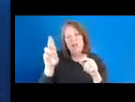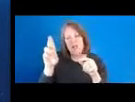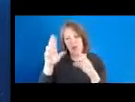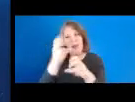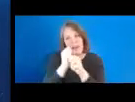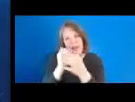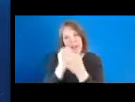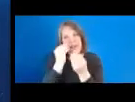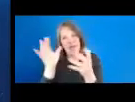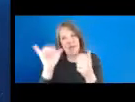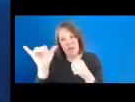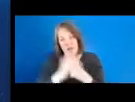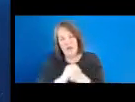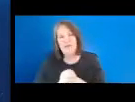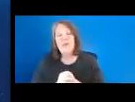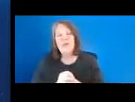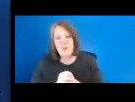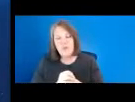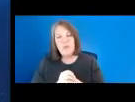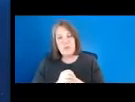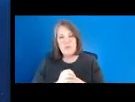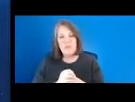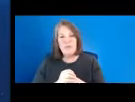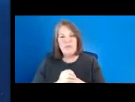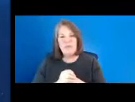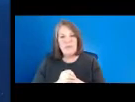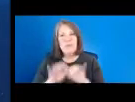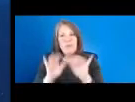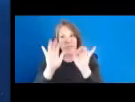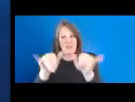also. 16:32:49 So that is the print button down